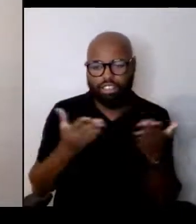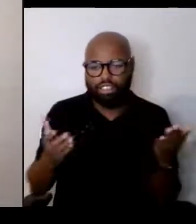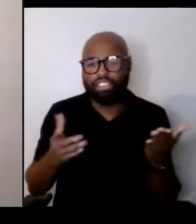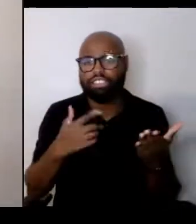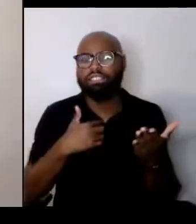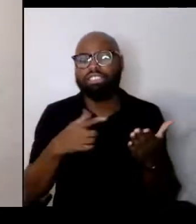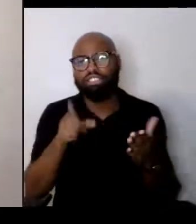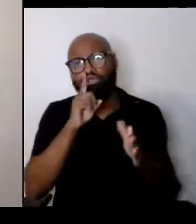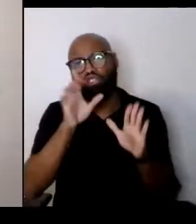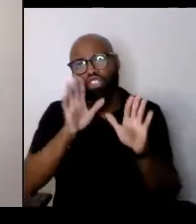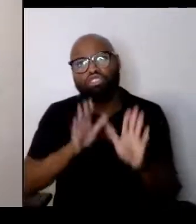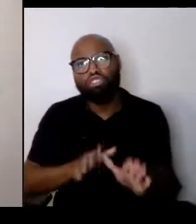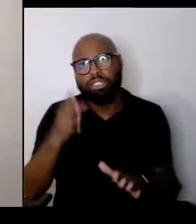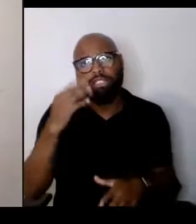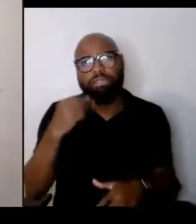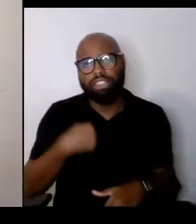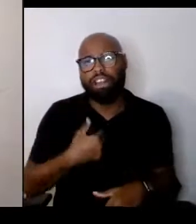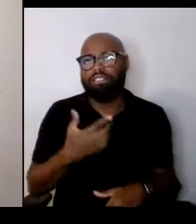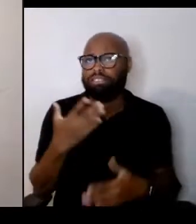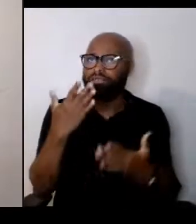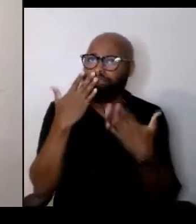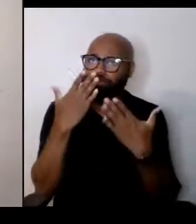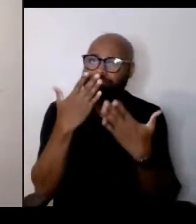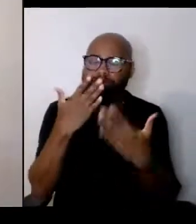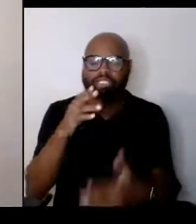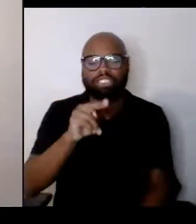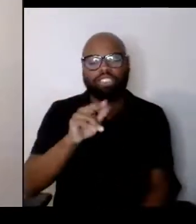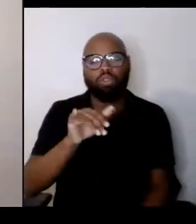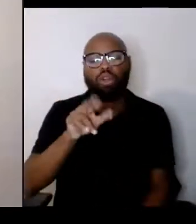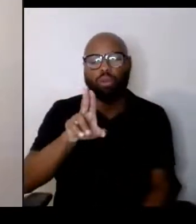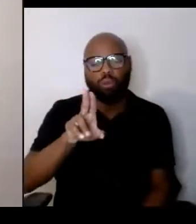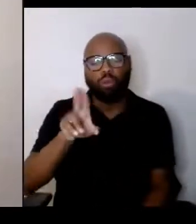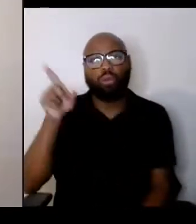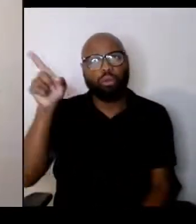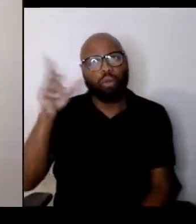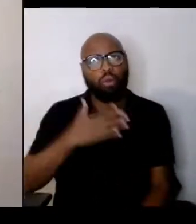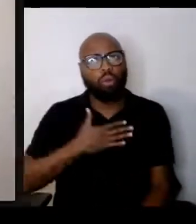and I was grateful that NYU was willing to really listen to me and act.